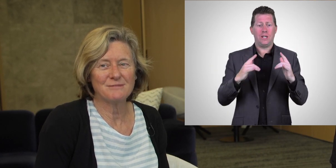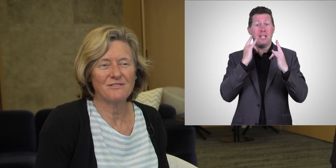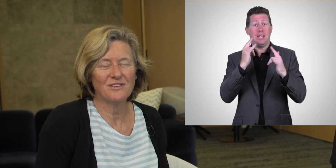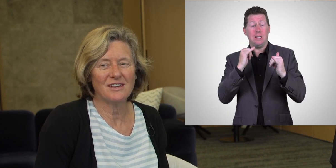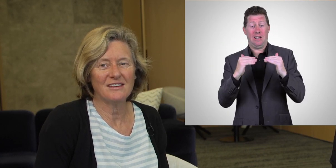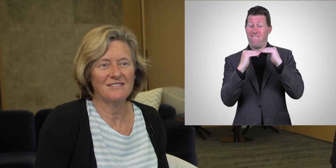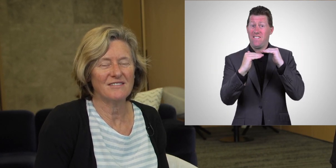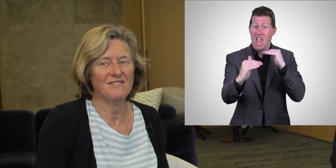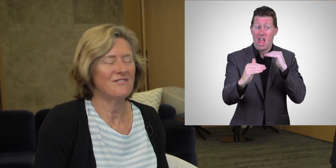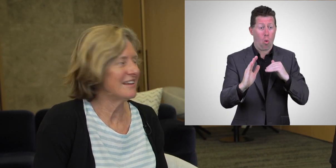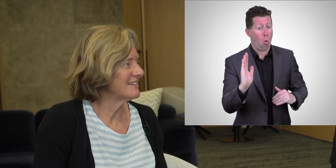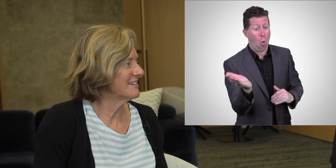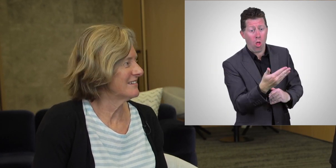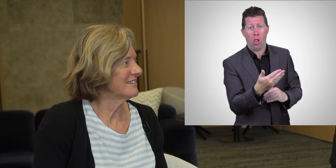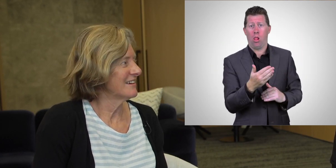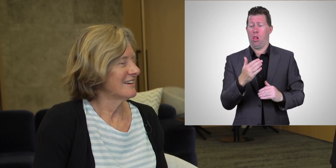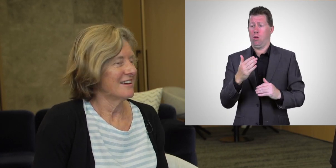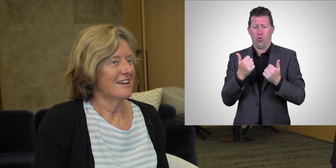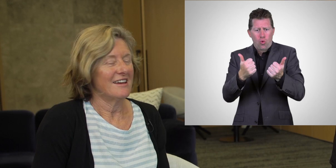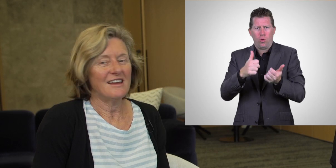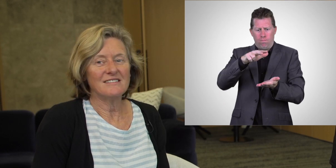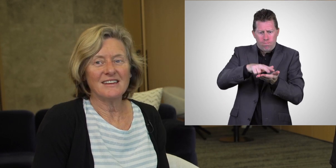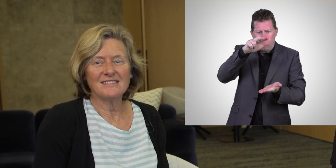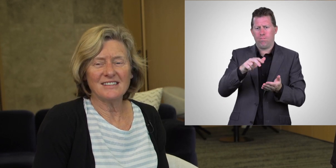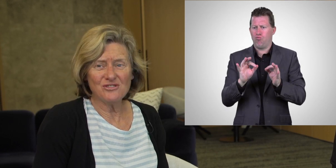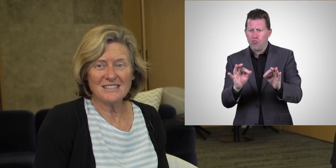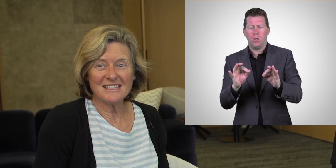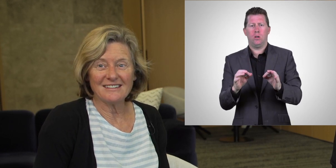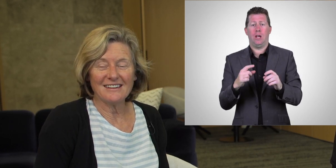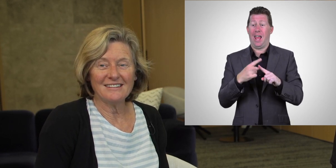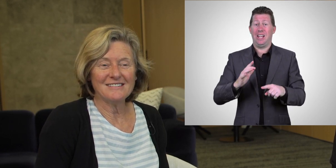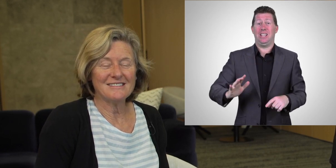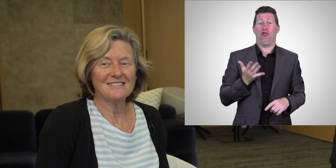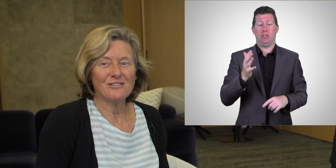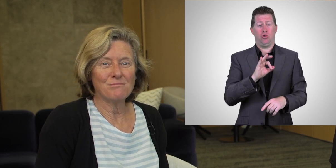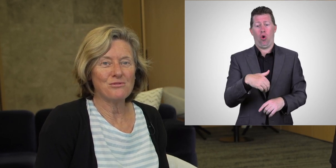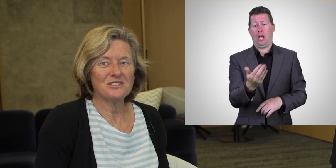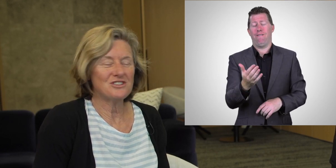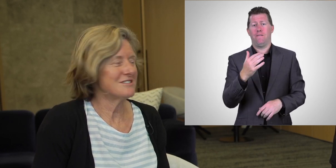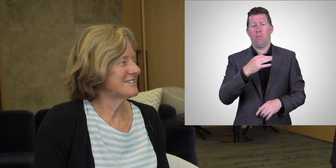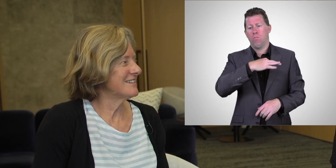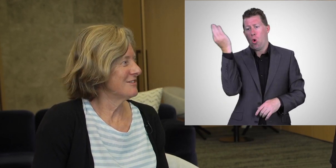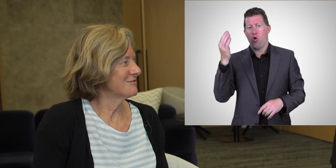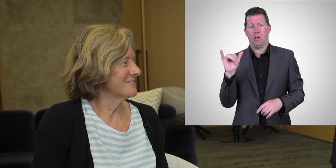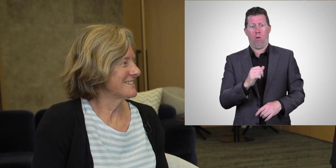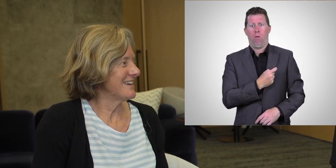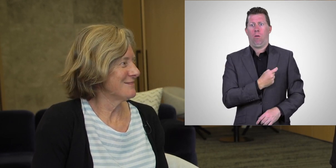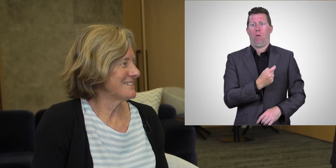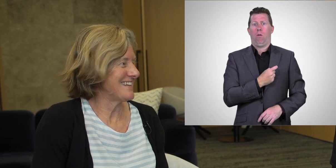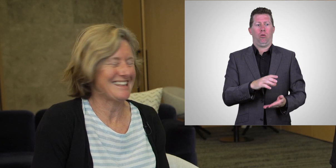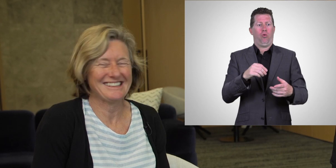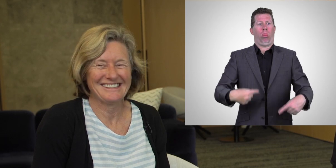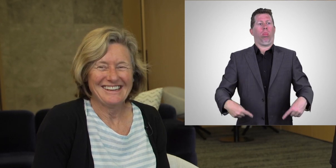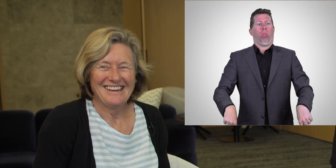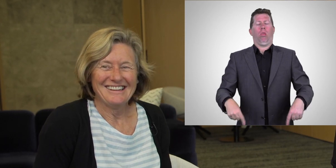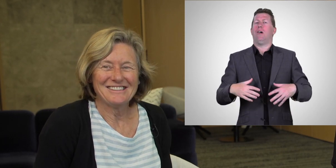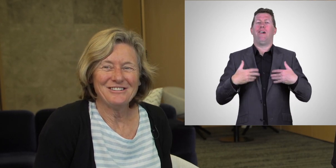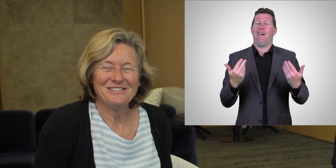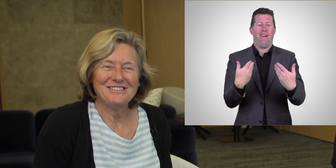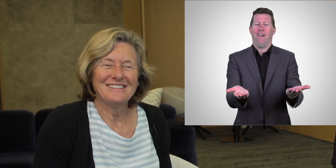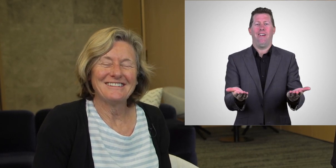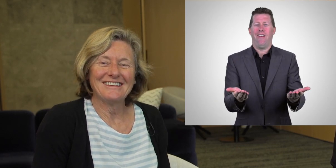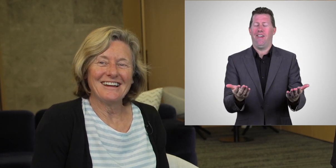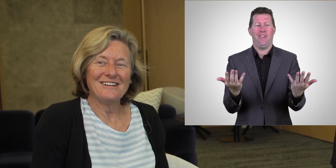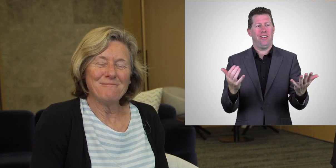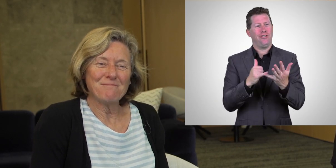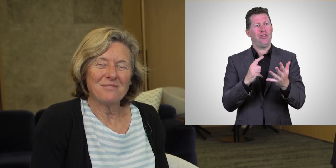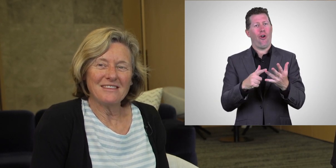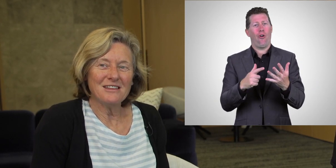be fair and valid and interesting and not bore the students to death or scare them to death. So the